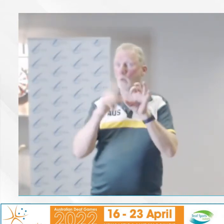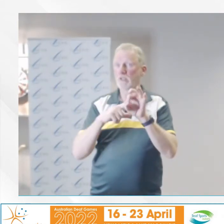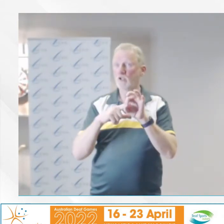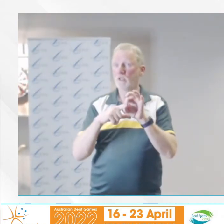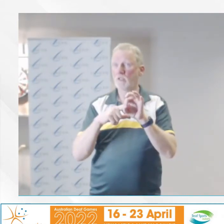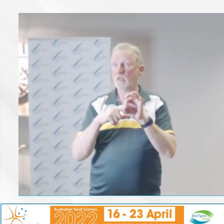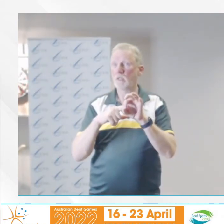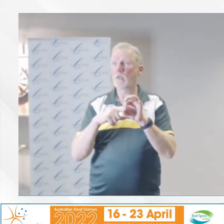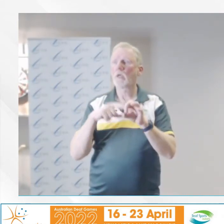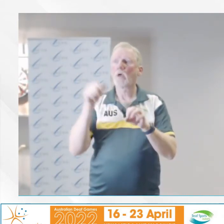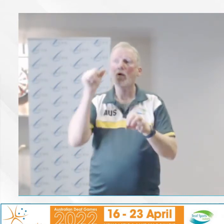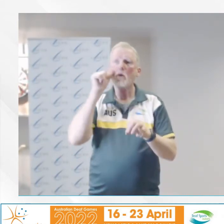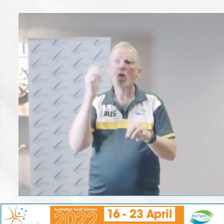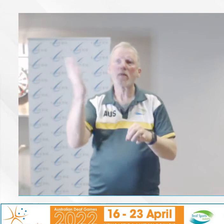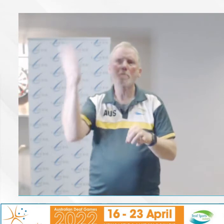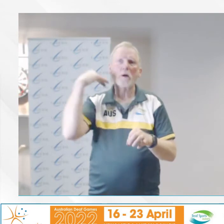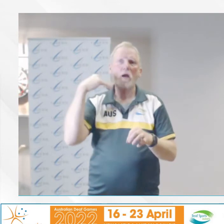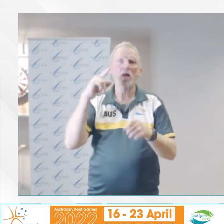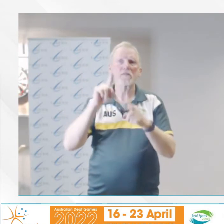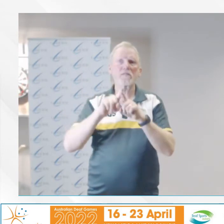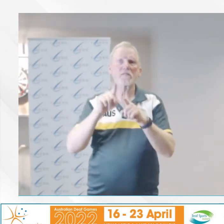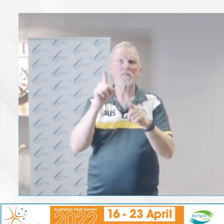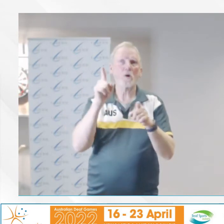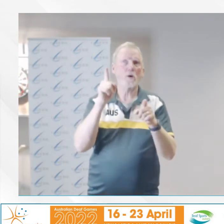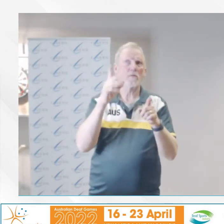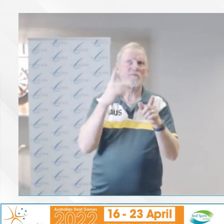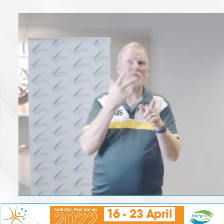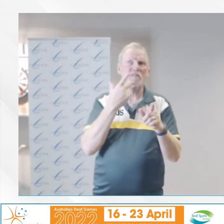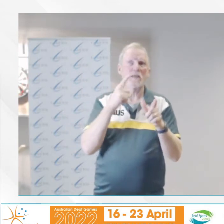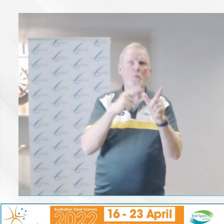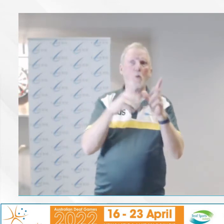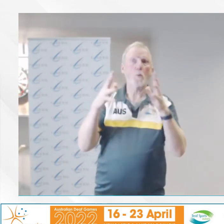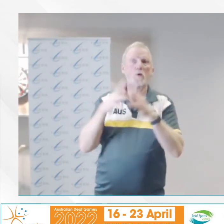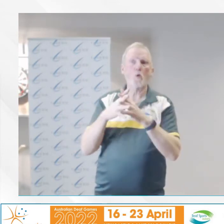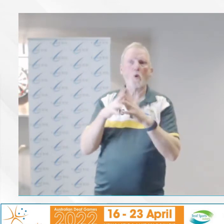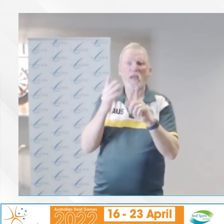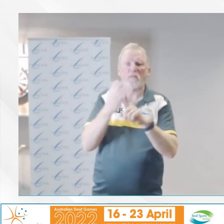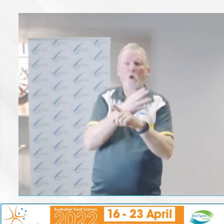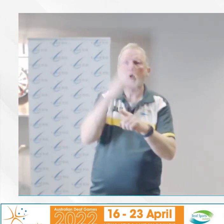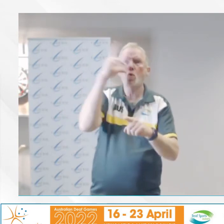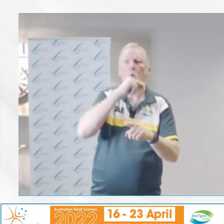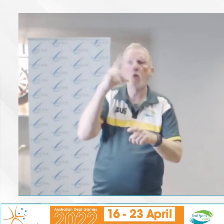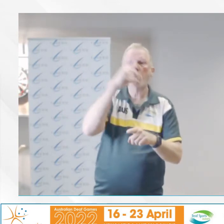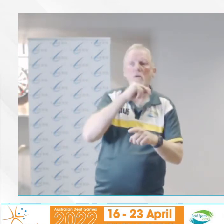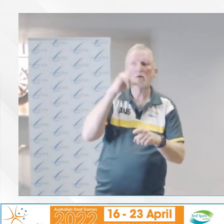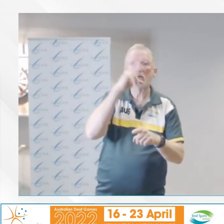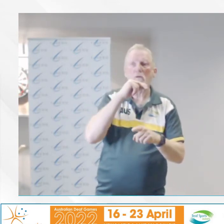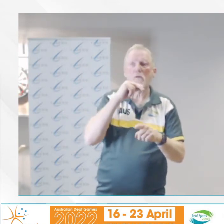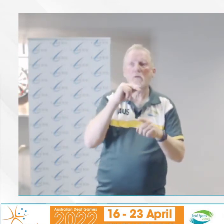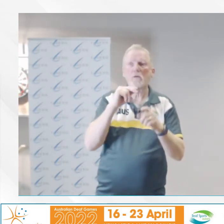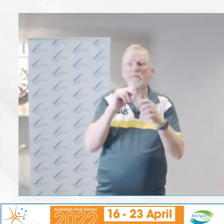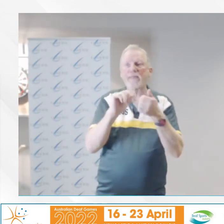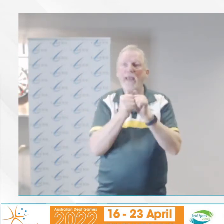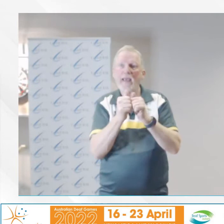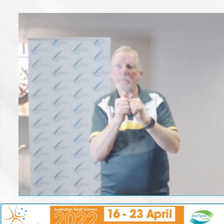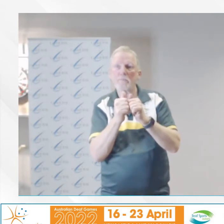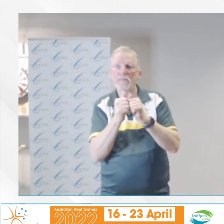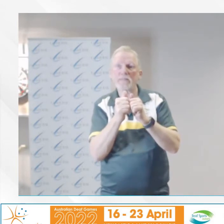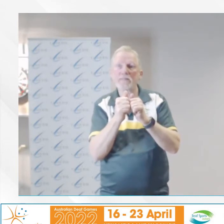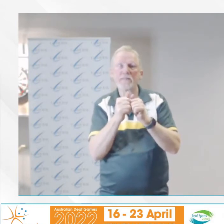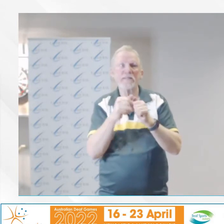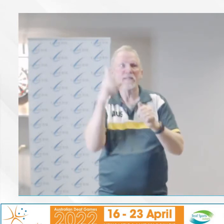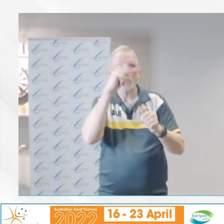that's a brilliant question i know in the past in aubry woodonko we had the youth games